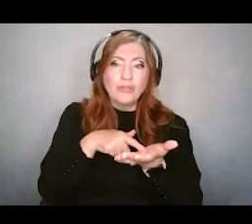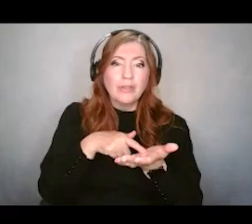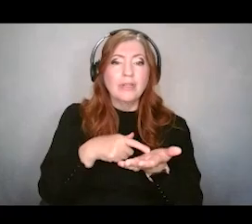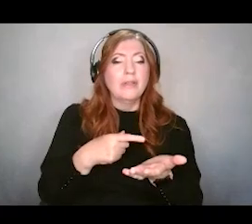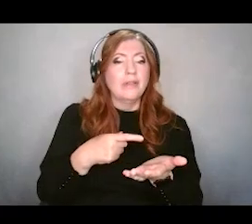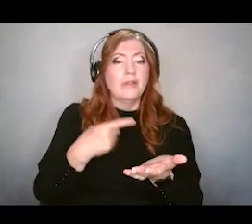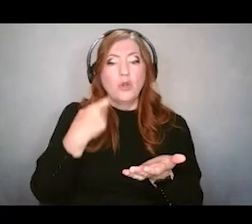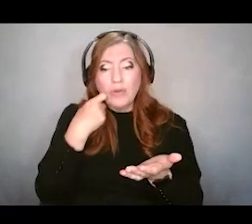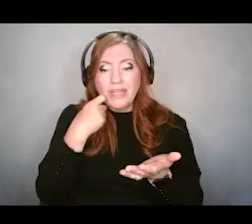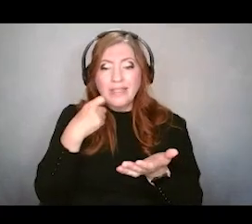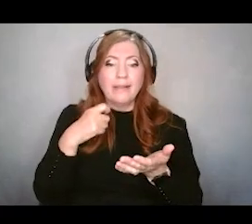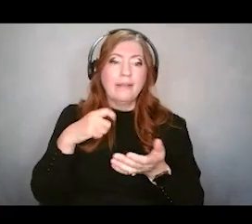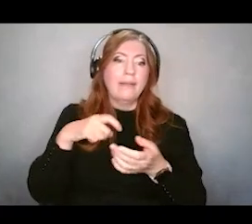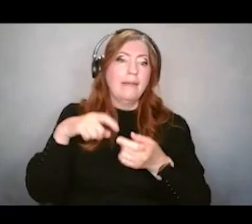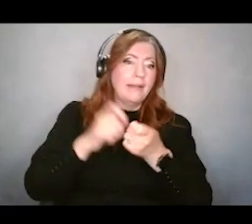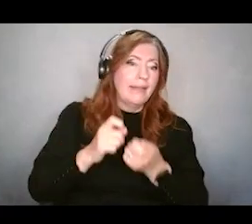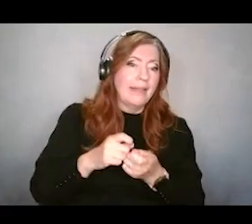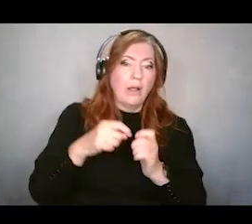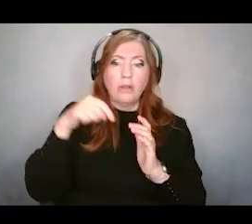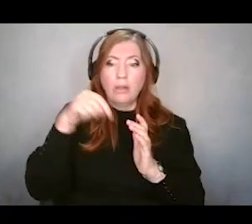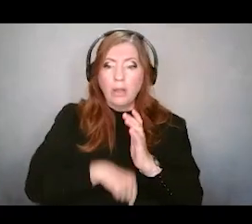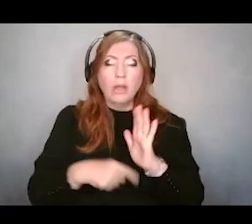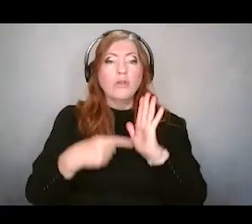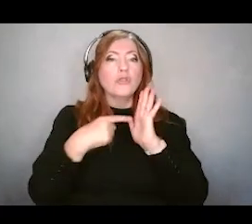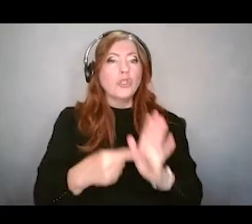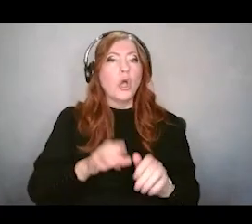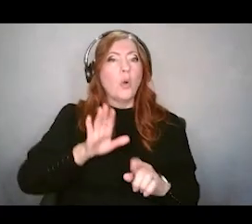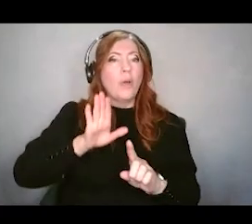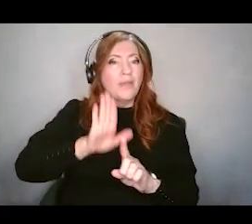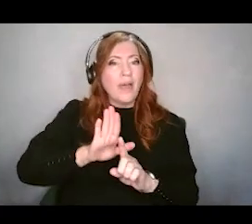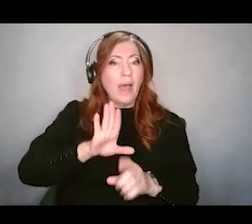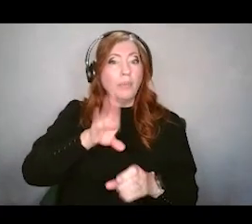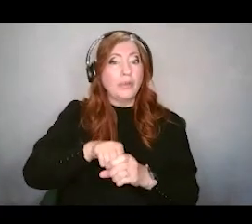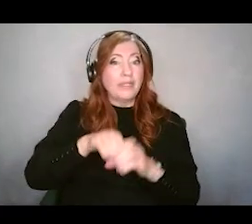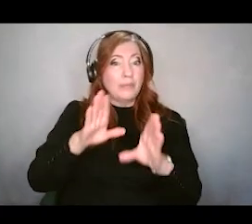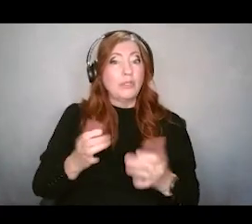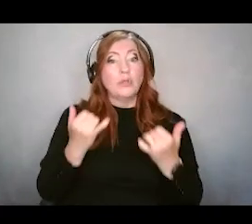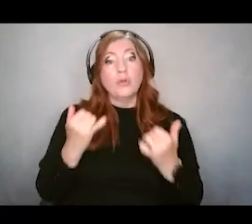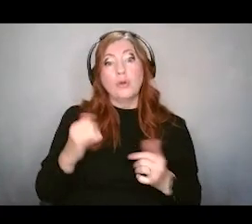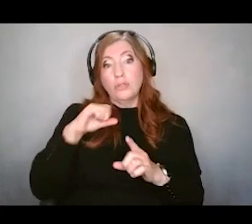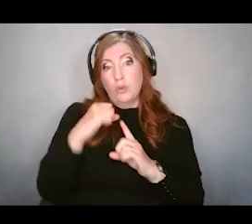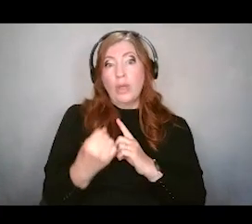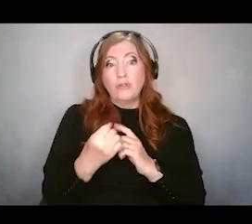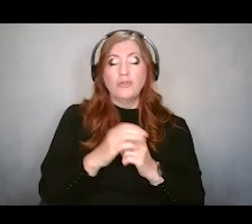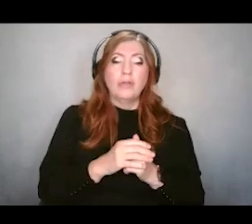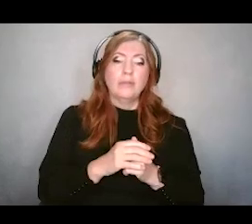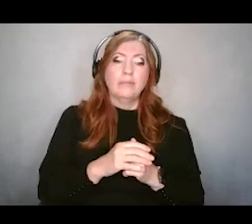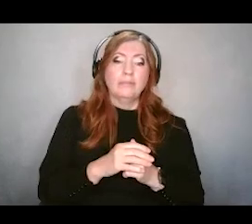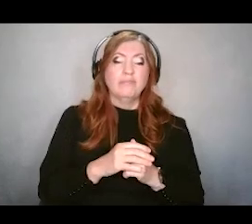recent and detailed enough to truly reflect the participant’s current situation. Ideally,